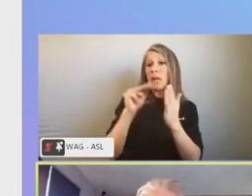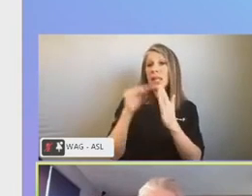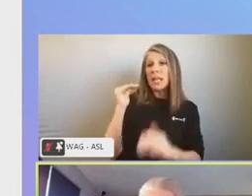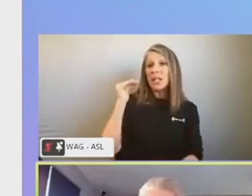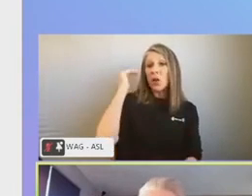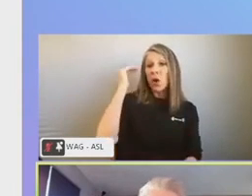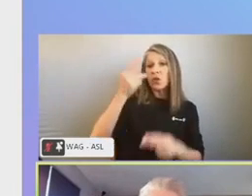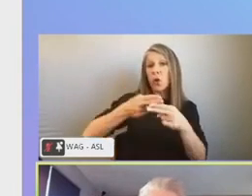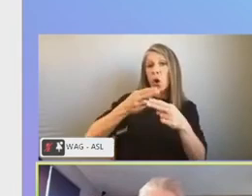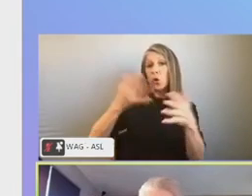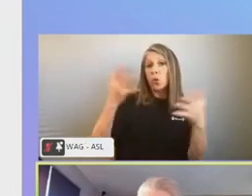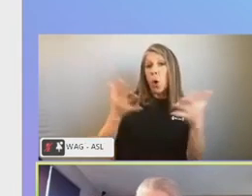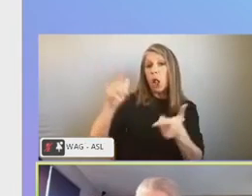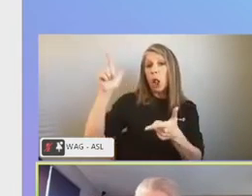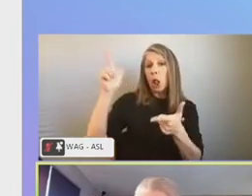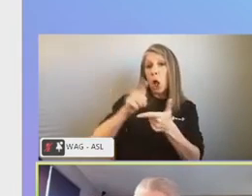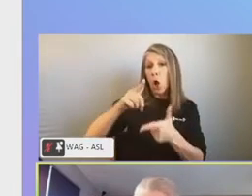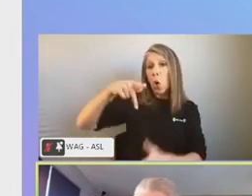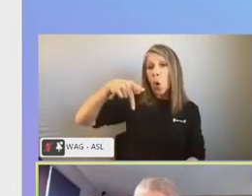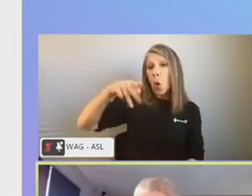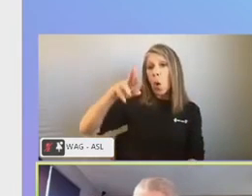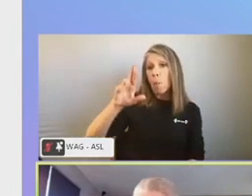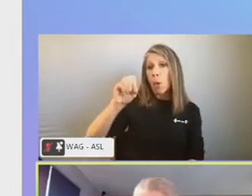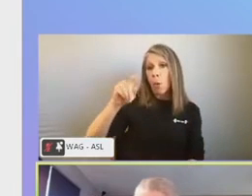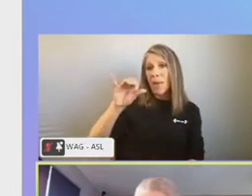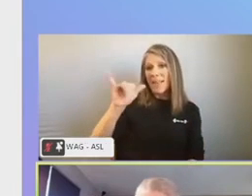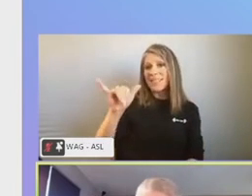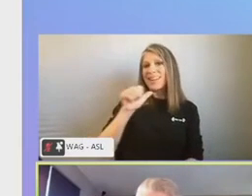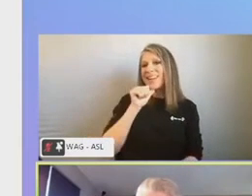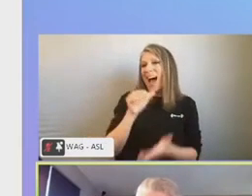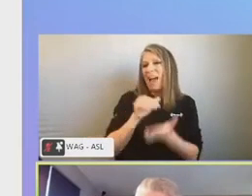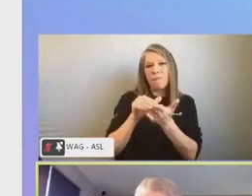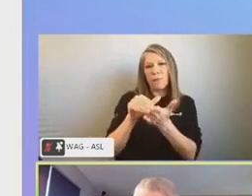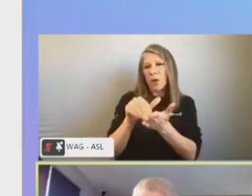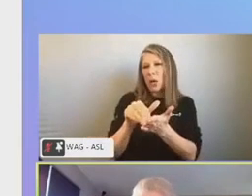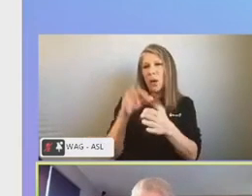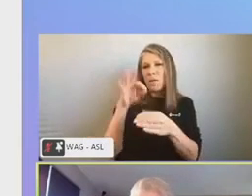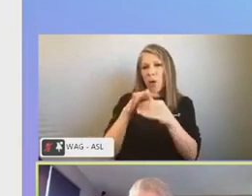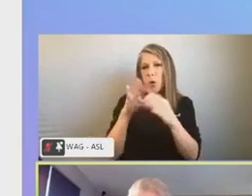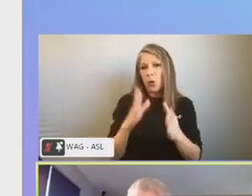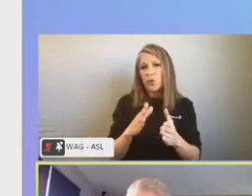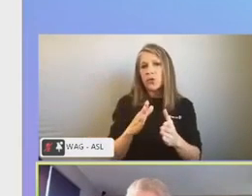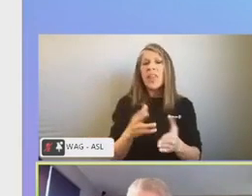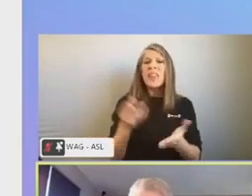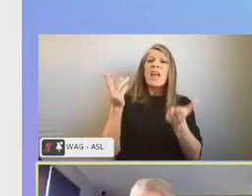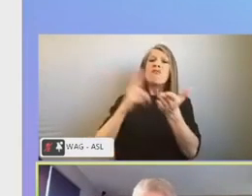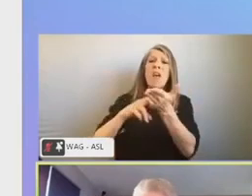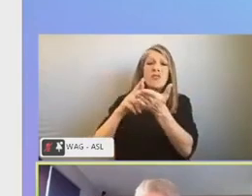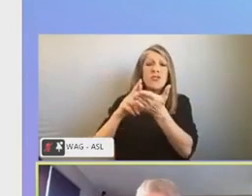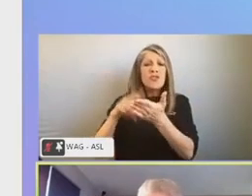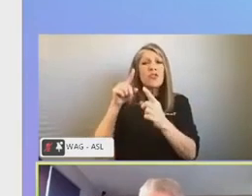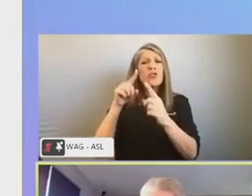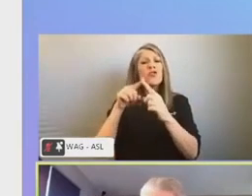they read and what they And the sound like. last one is that 45 million adults are what they call low propensity